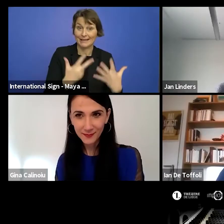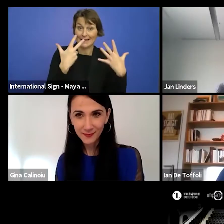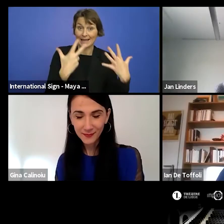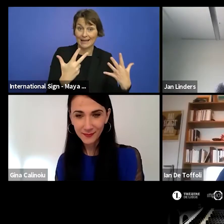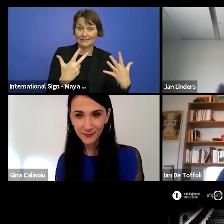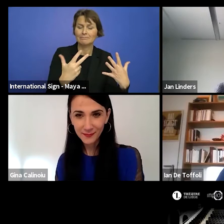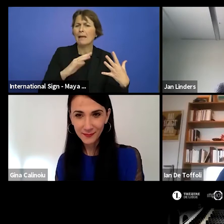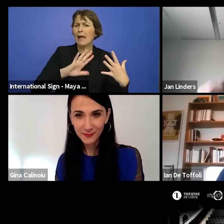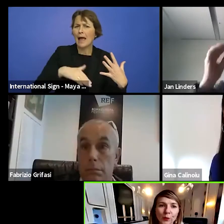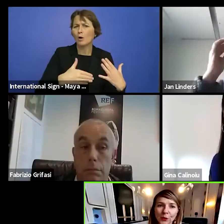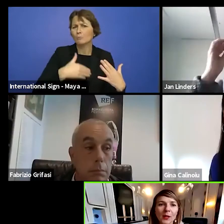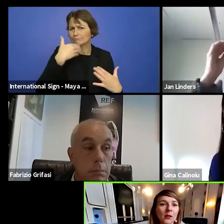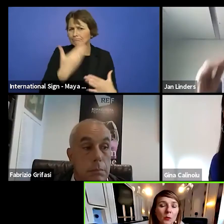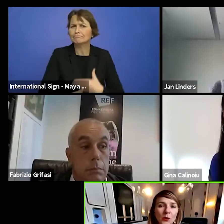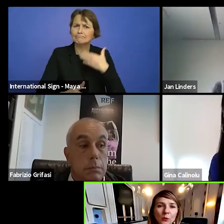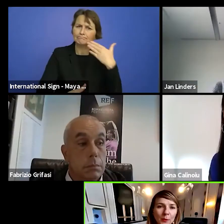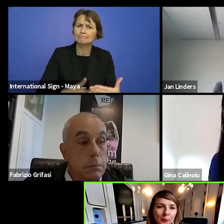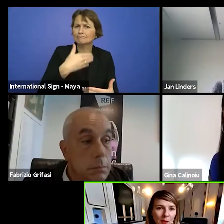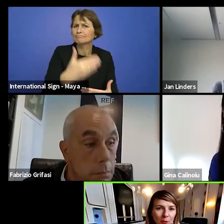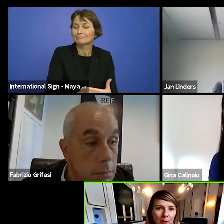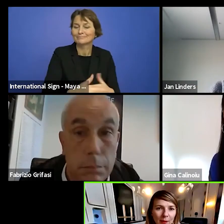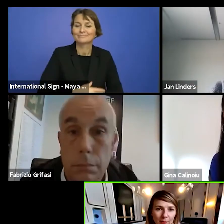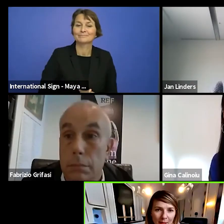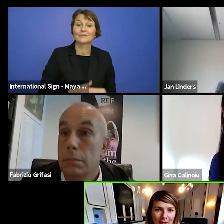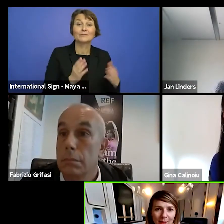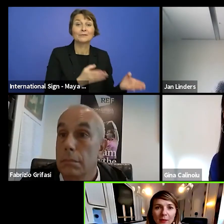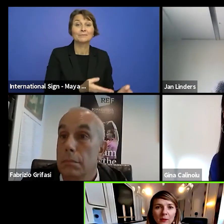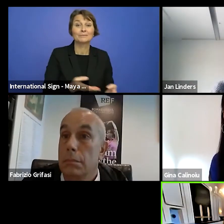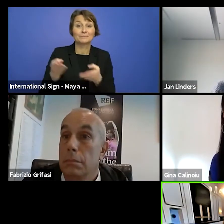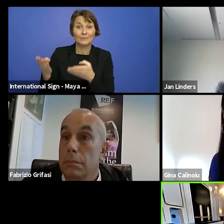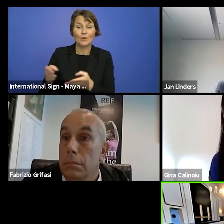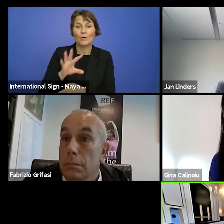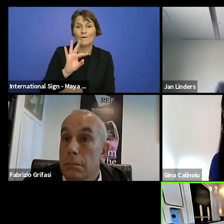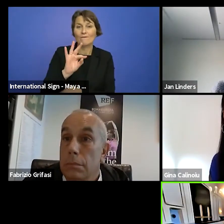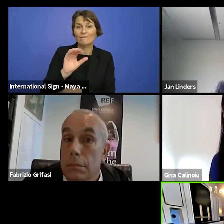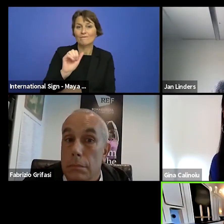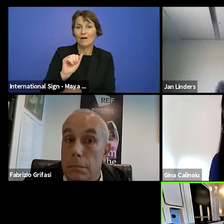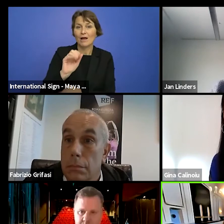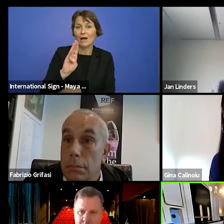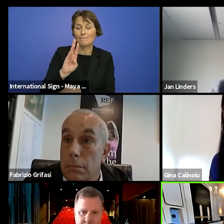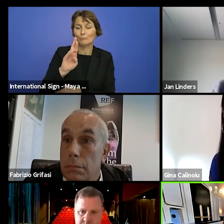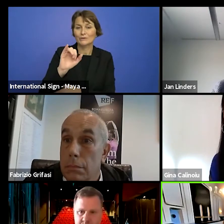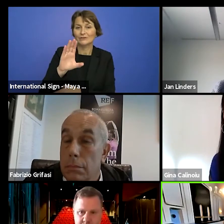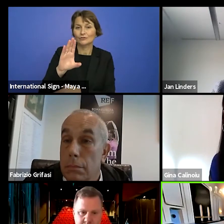like to hand over the word to Fabrizio Grifasi, representing the European Festival Association